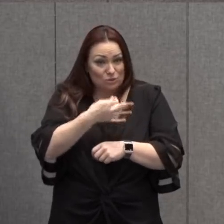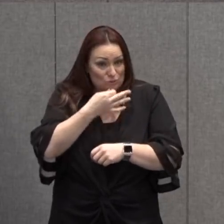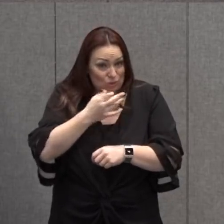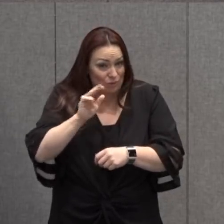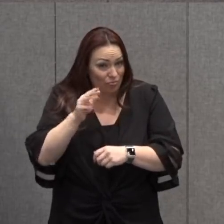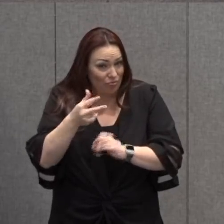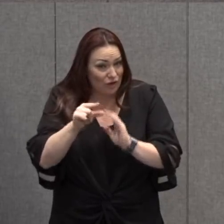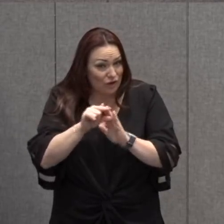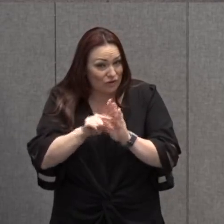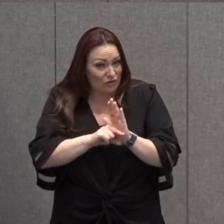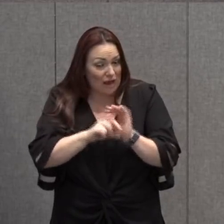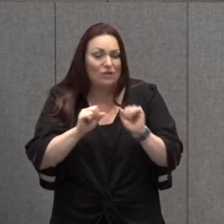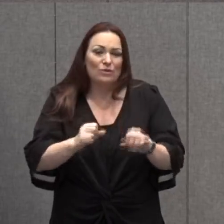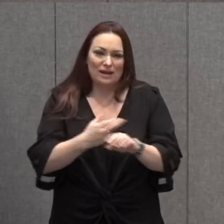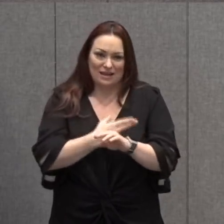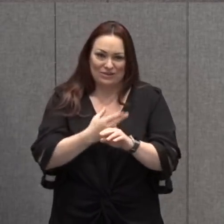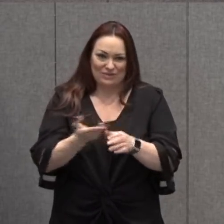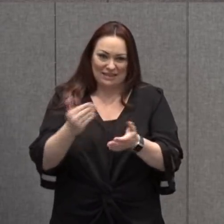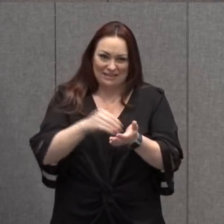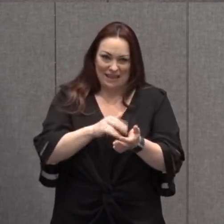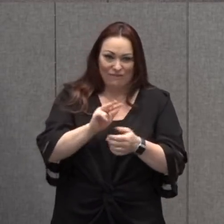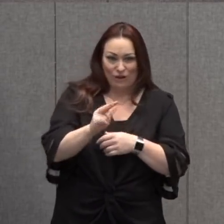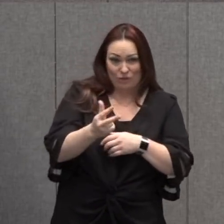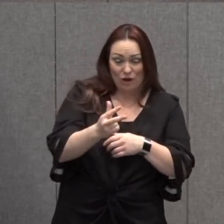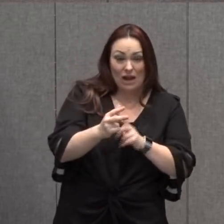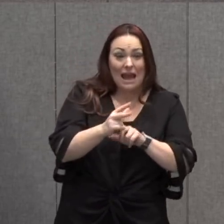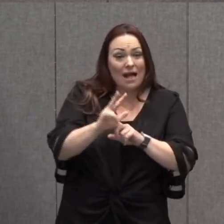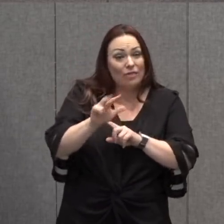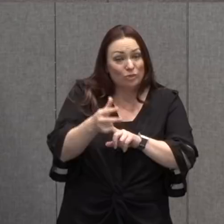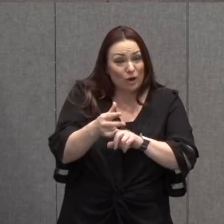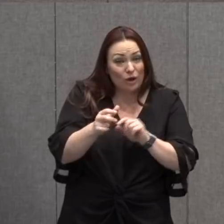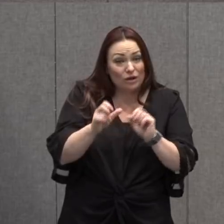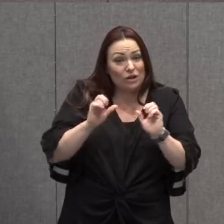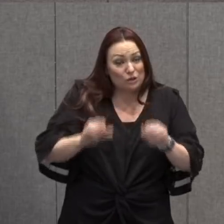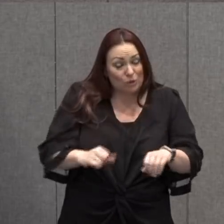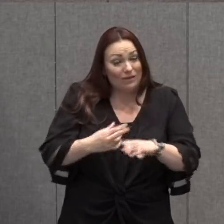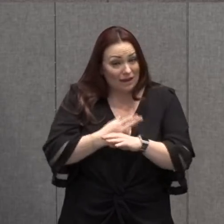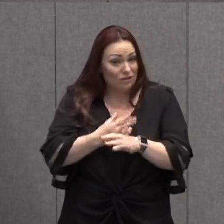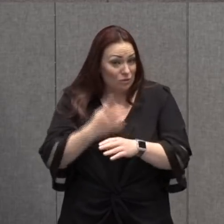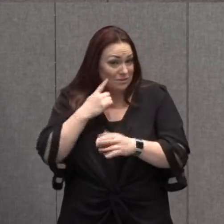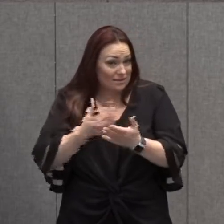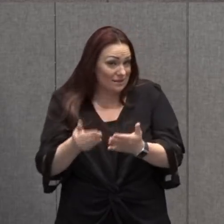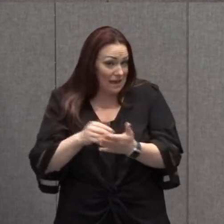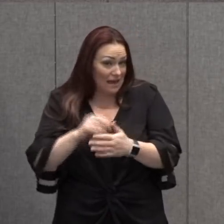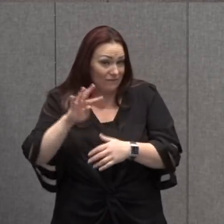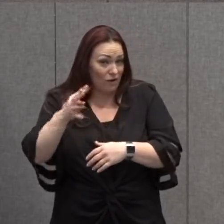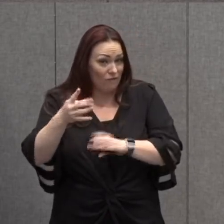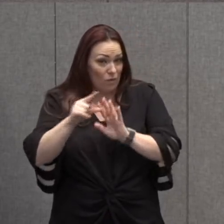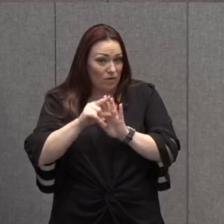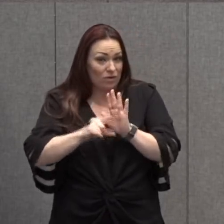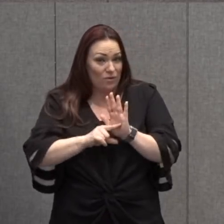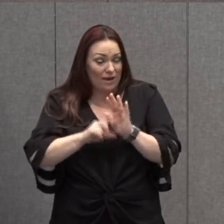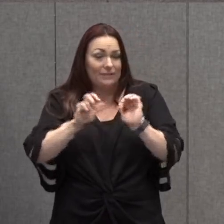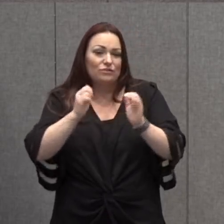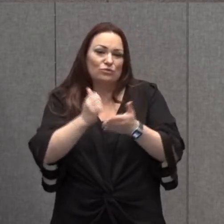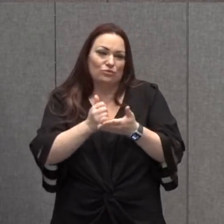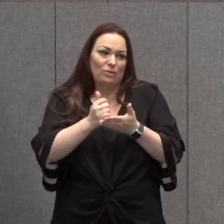you can use this when third grade, and third graders, you can even use this in fourth grade to help you with your writing.